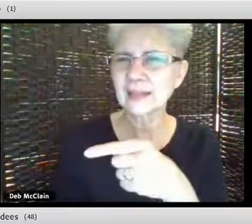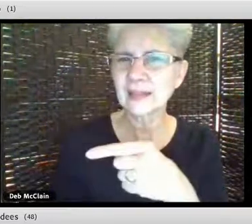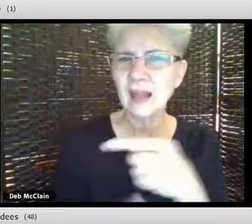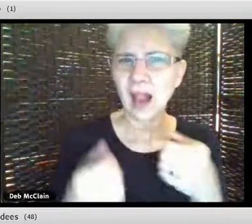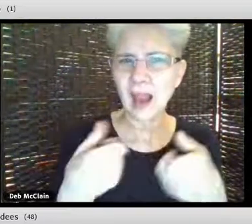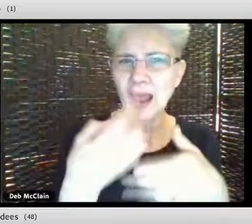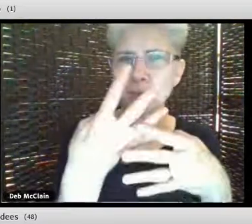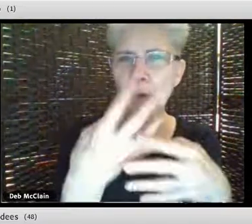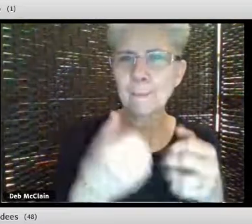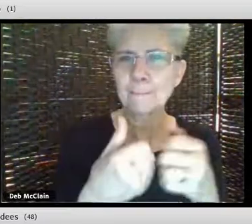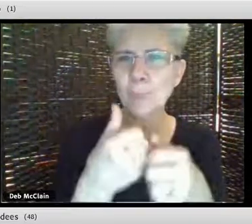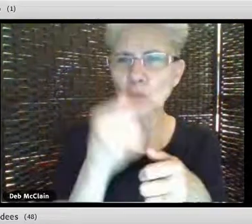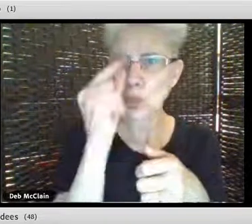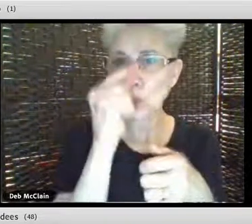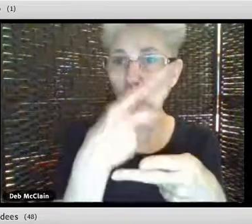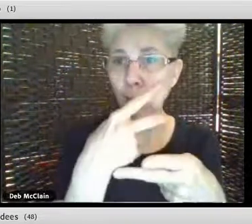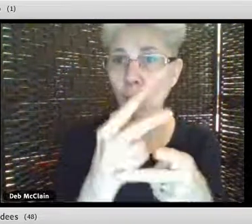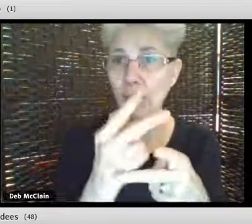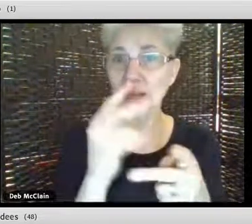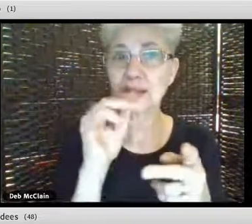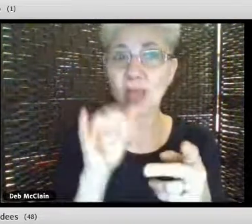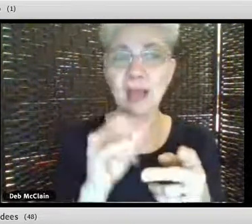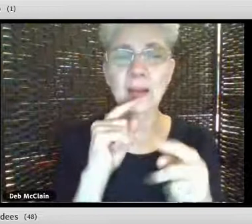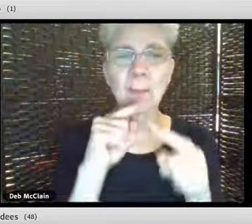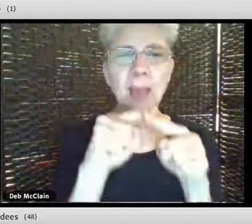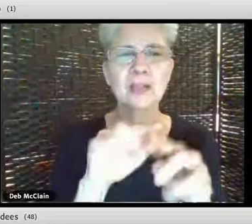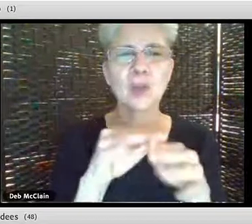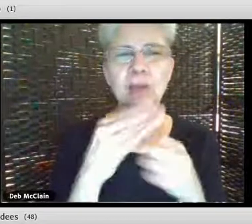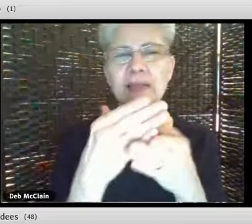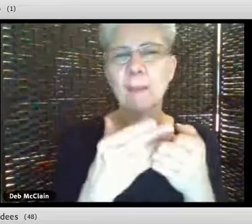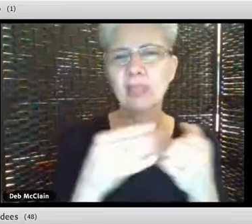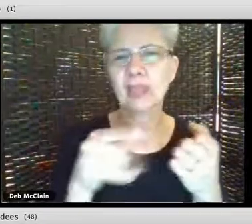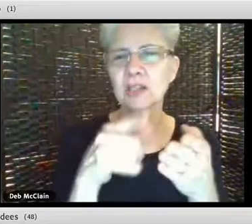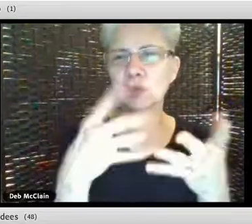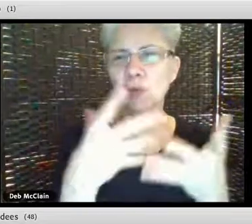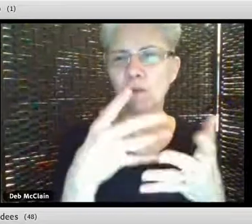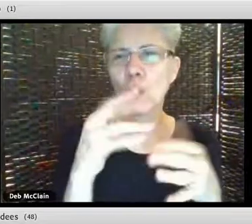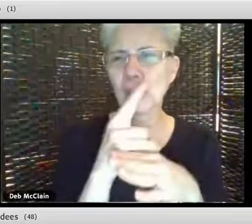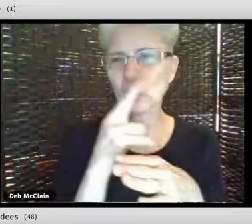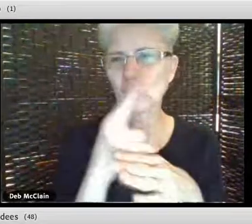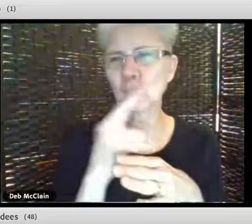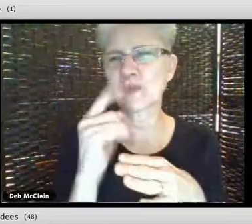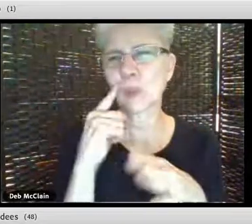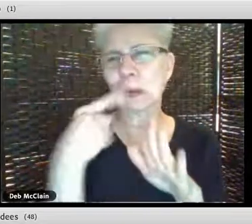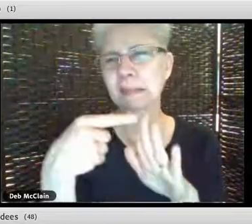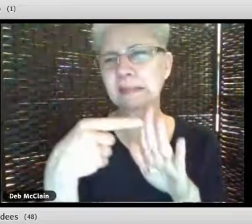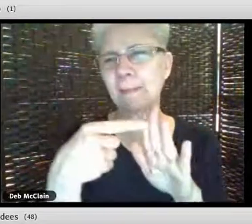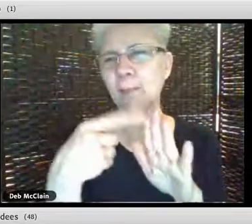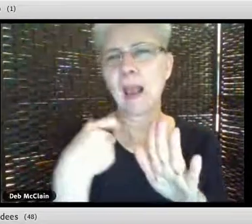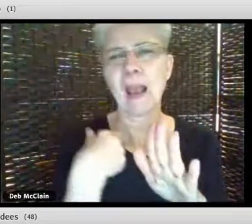that's going to let you into most of the products, and it's going to be dependent on some of the things that you've accessed.